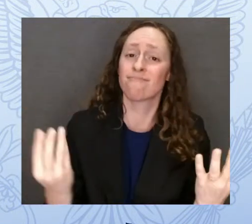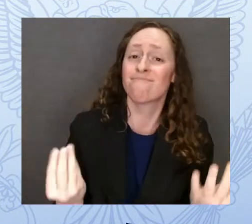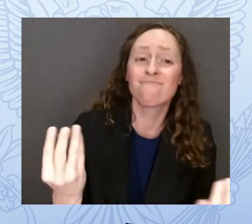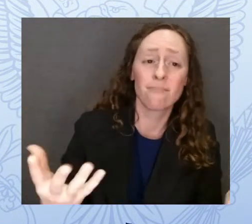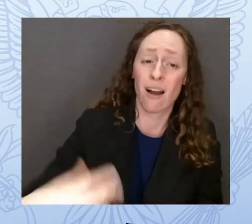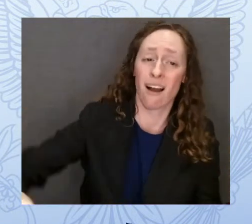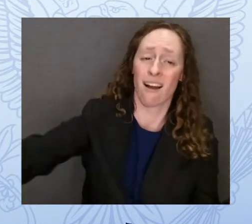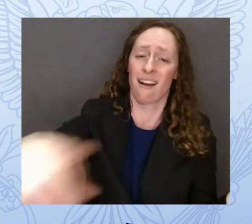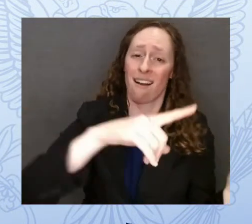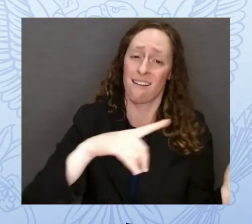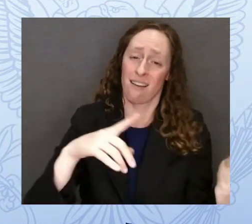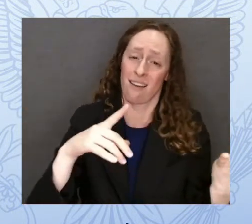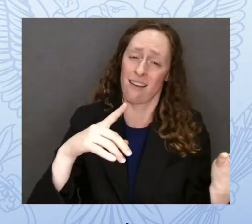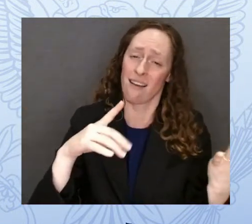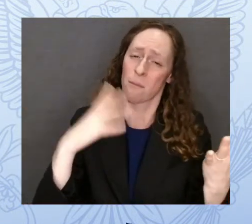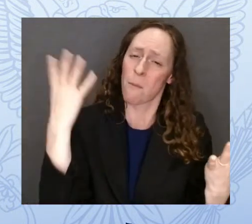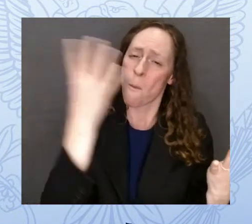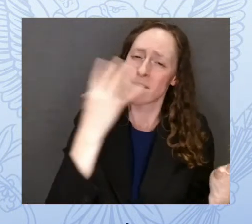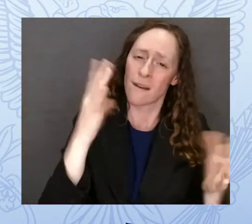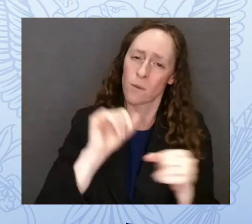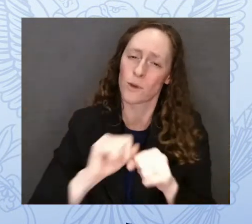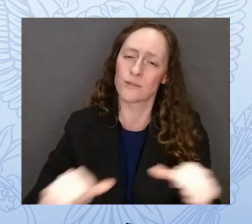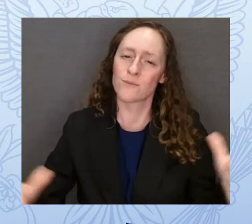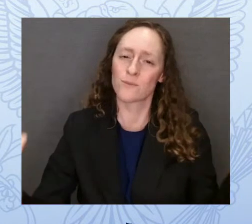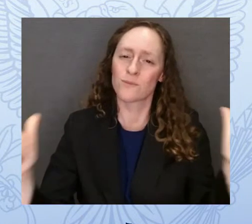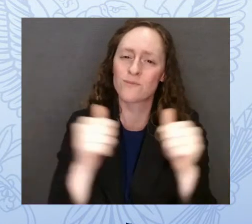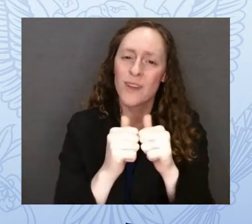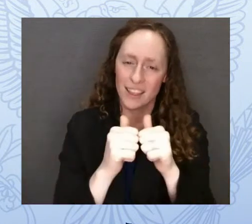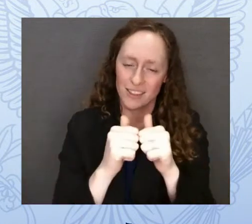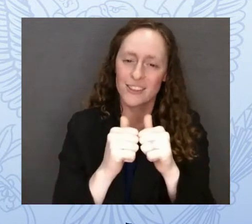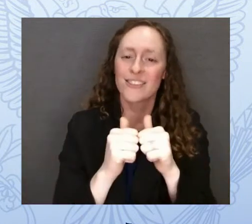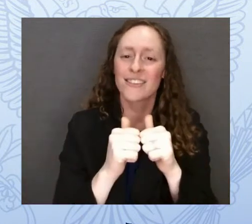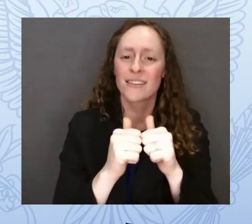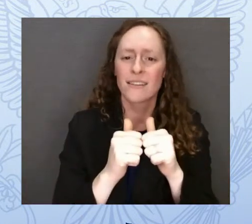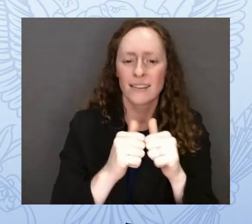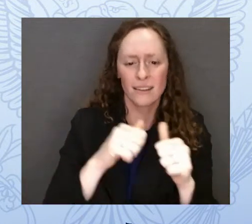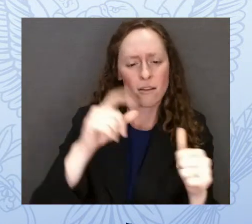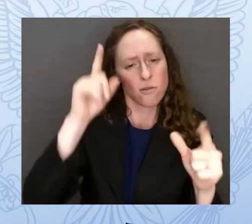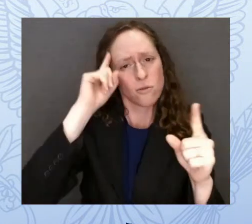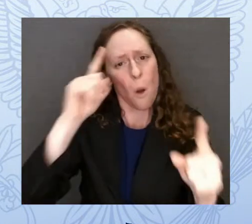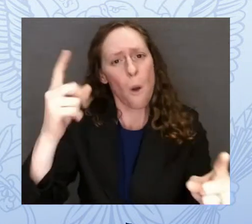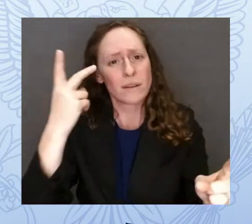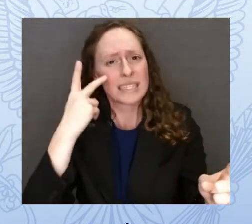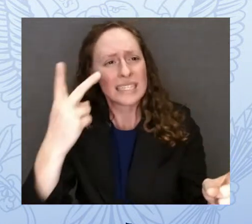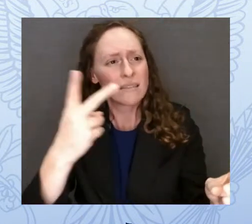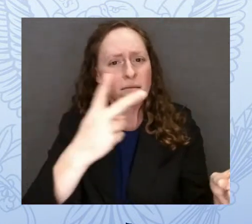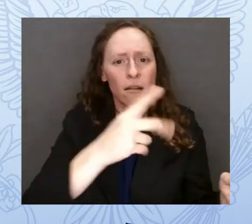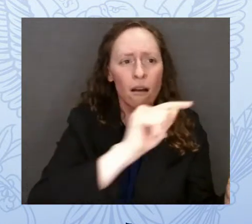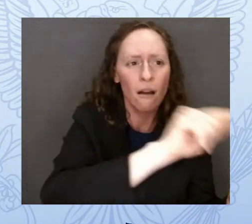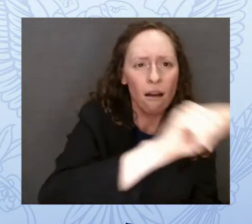found in traditional Indian art. The design also reflects Dr. Biden's love of candles.